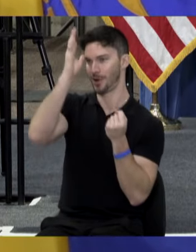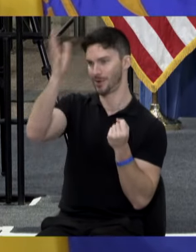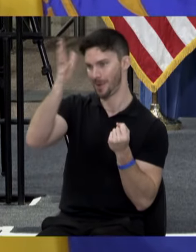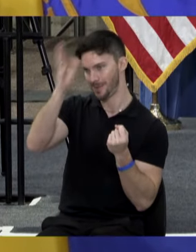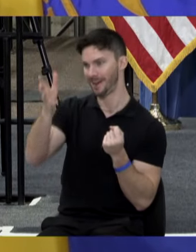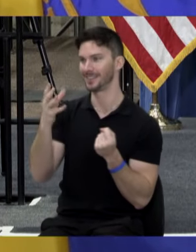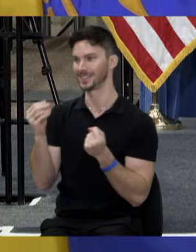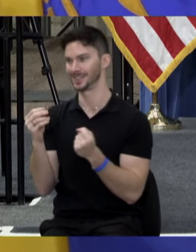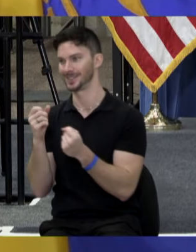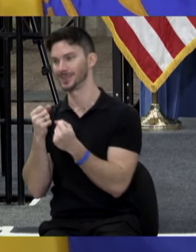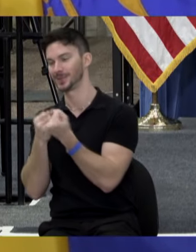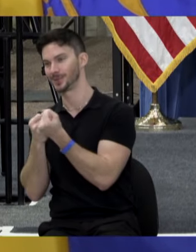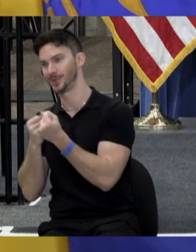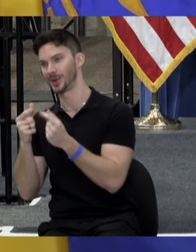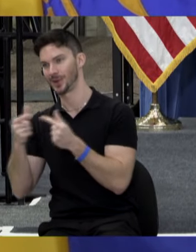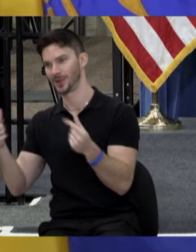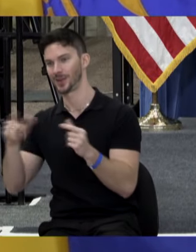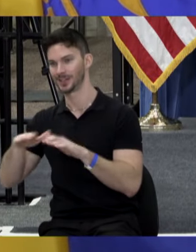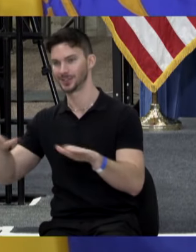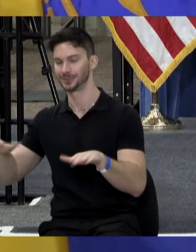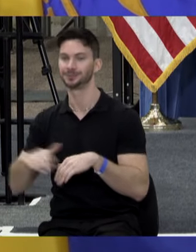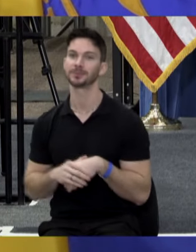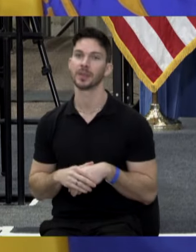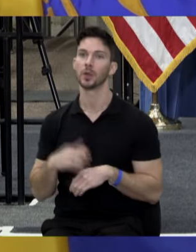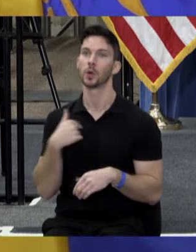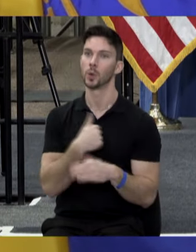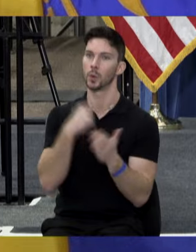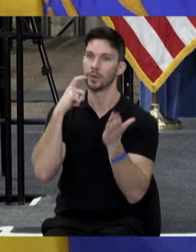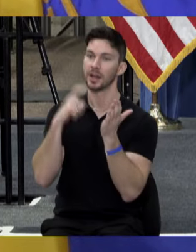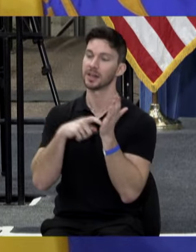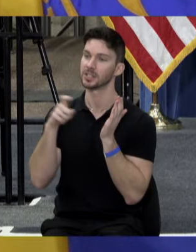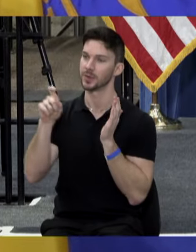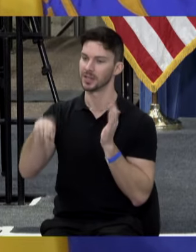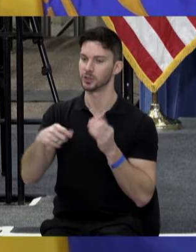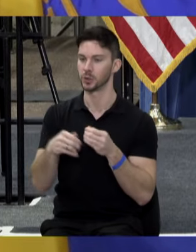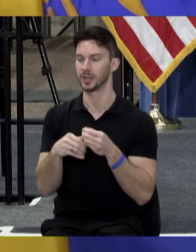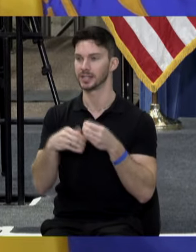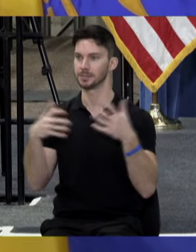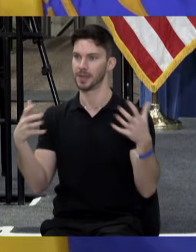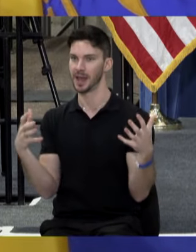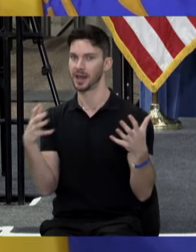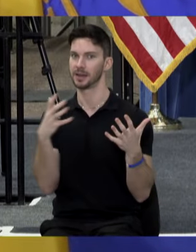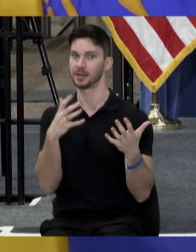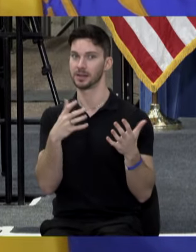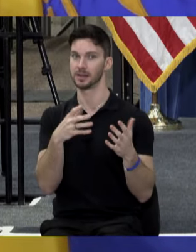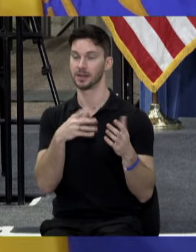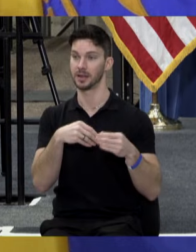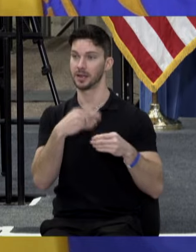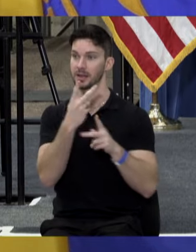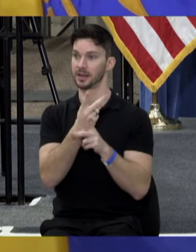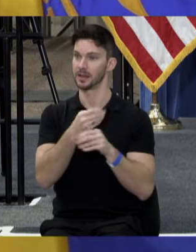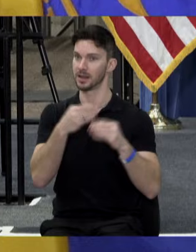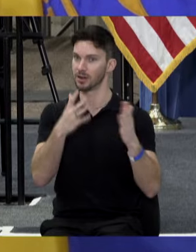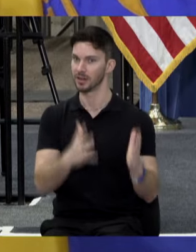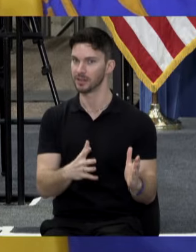recognition that we need to expand the caregiving priorities to include direct care workforce.